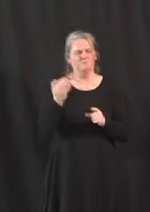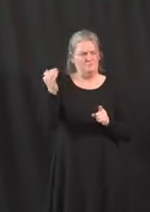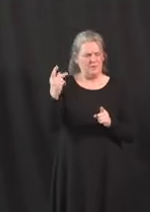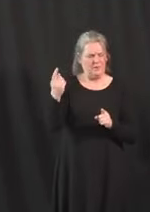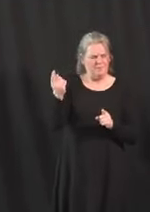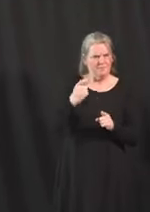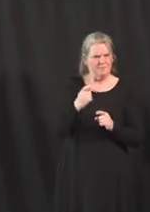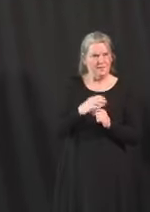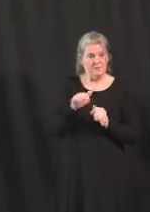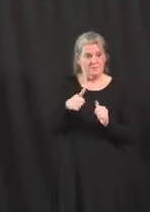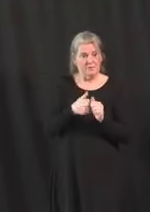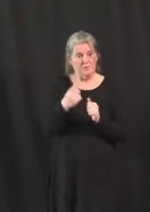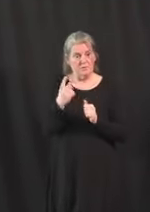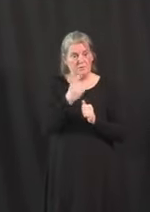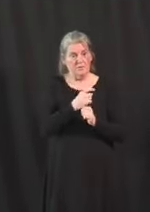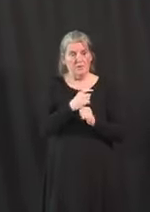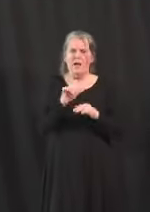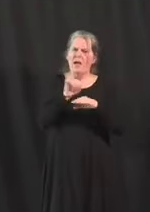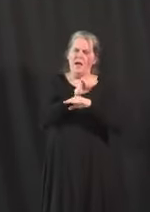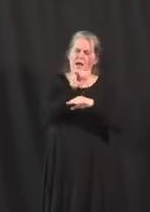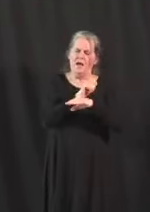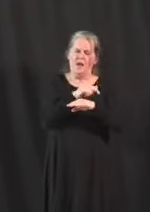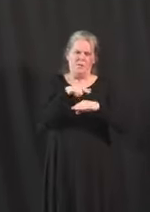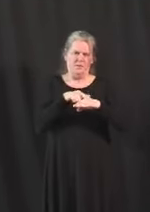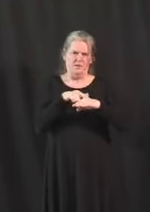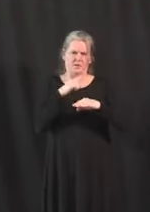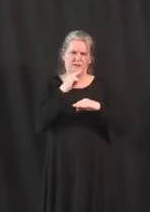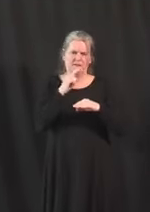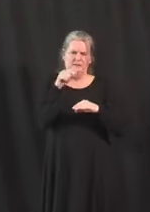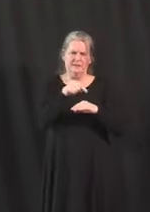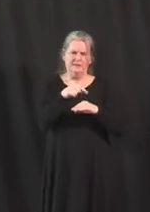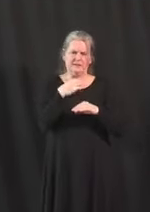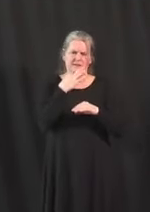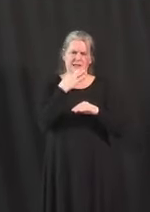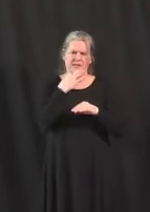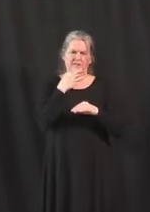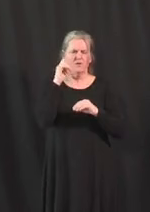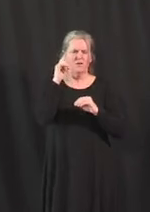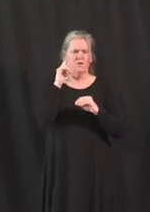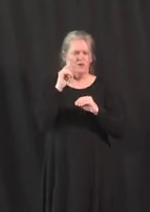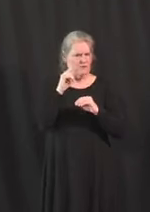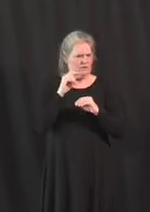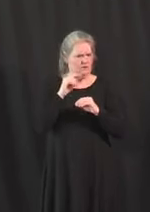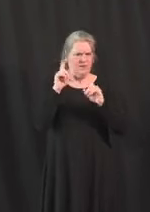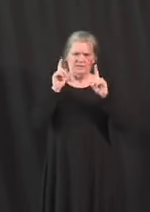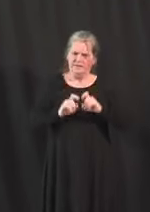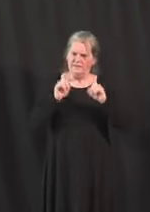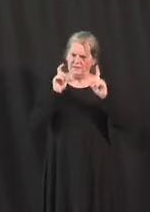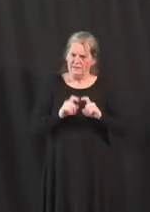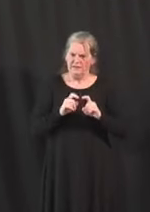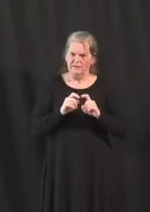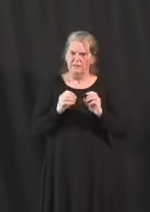ALBERTA TODAY KIND OF LOWERED THEIR THRESHOLD FOR TESTING PRETTY MUCH SAYING THAT ANYBODY WHO HAS SYMPTOMS CAN GET A TEST.